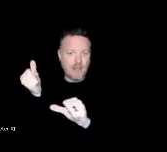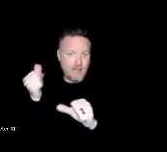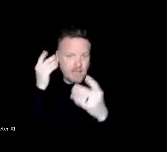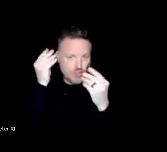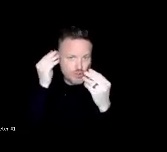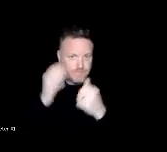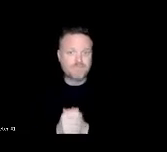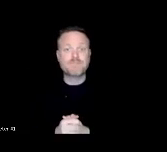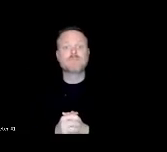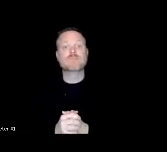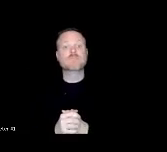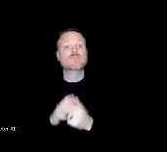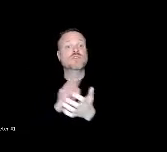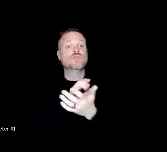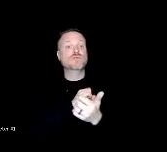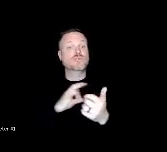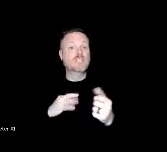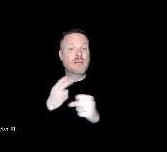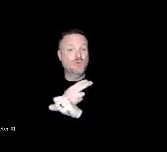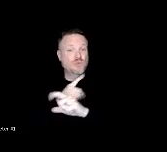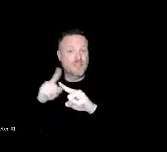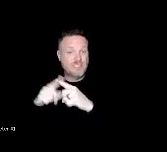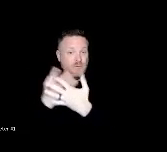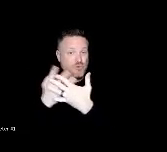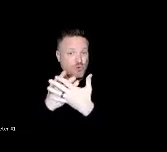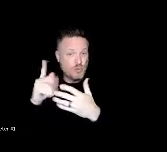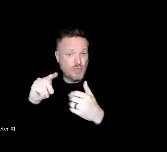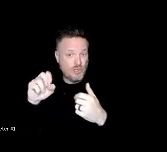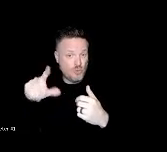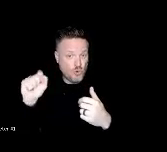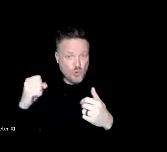School staff can use screening tools virtually if they know a student has had a brain injury,